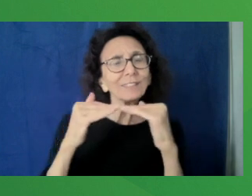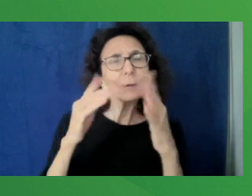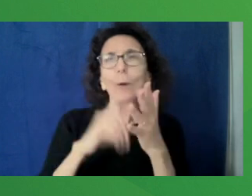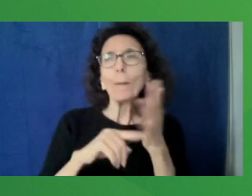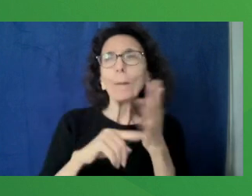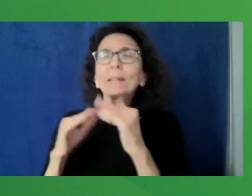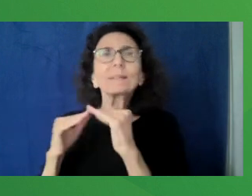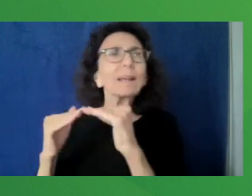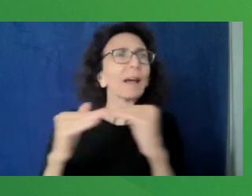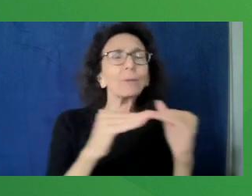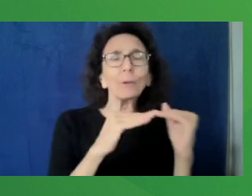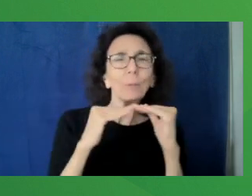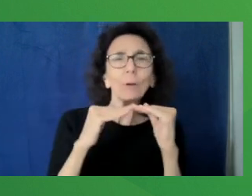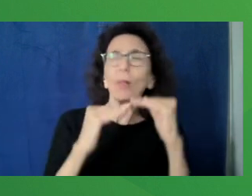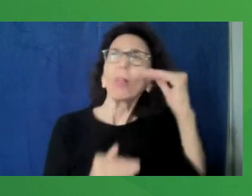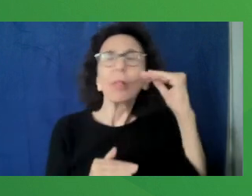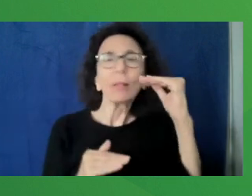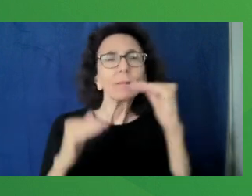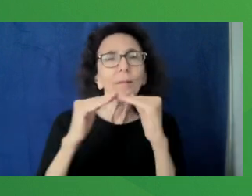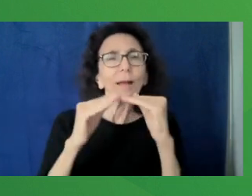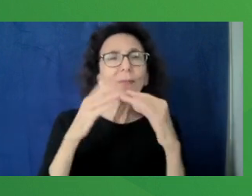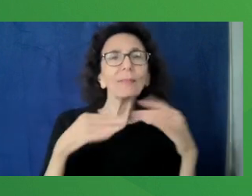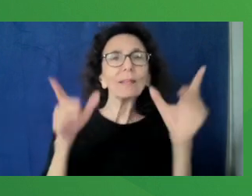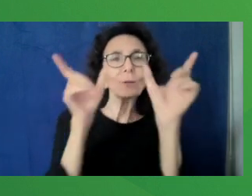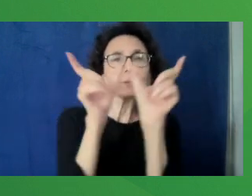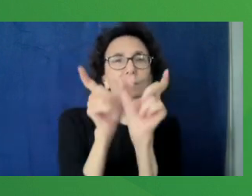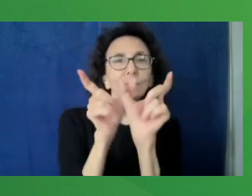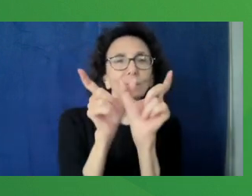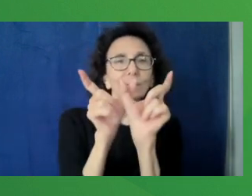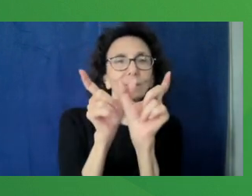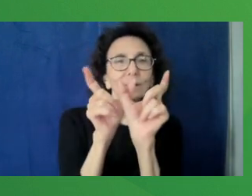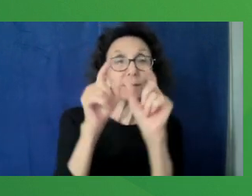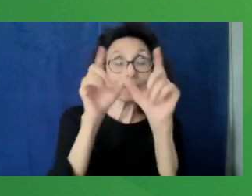they kind of use a Venn diagram approach to think about what are those two concepts